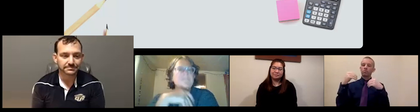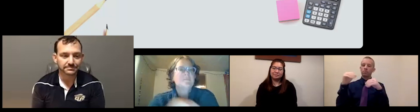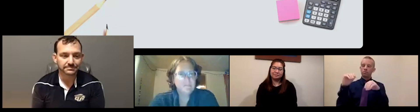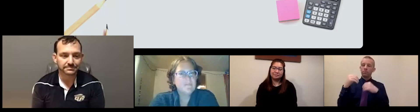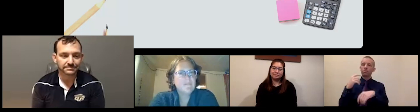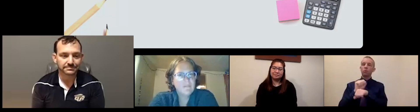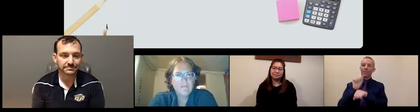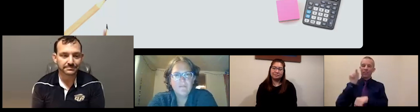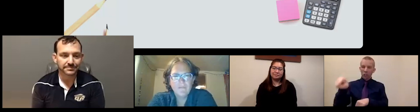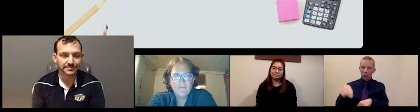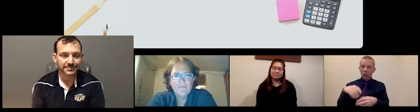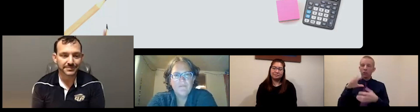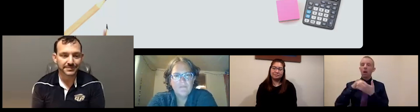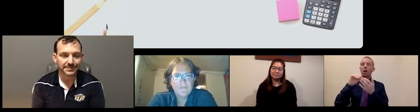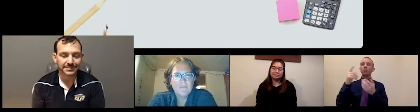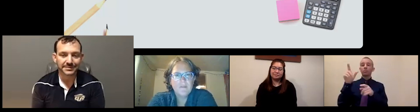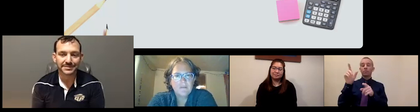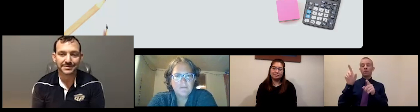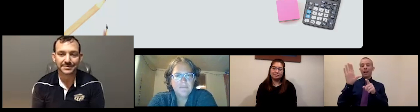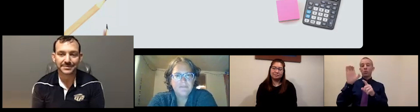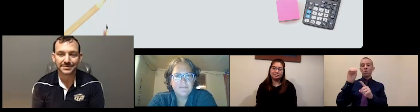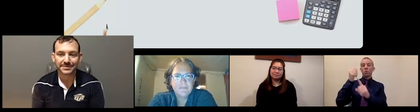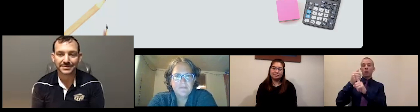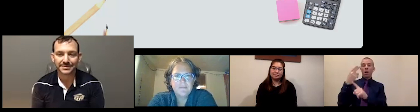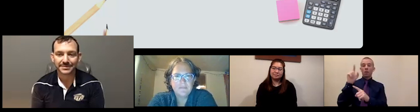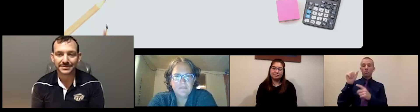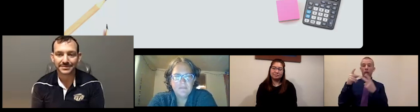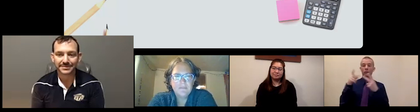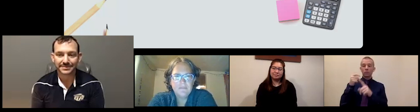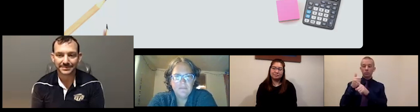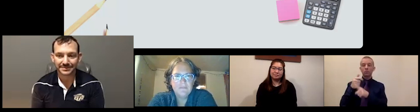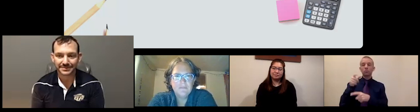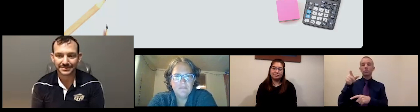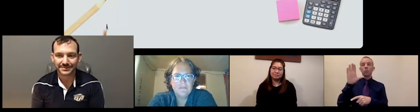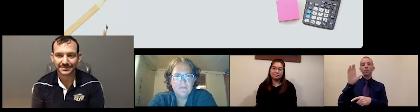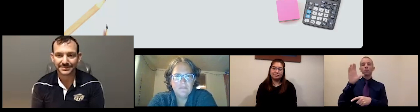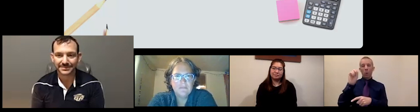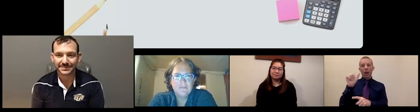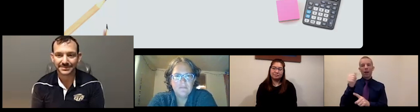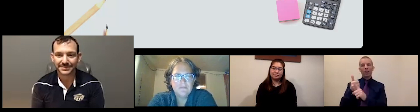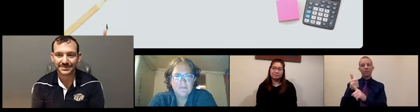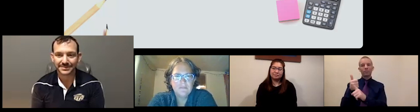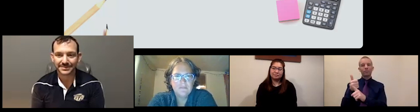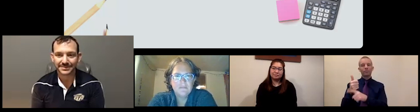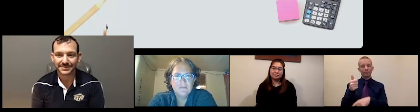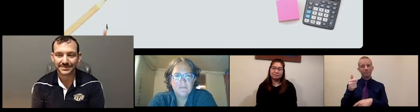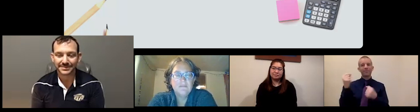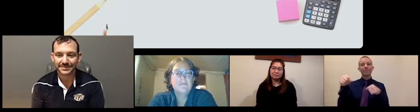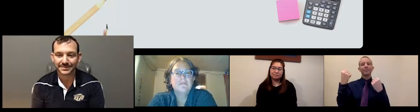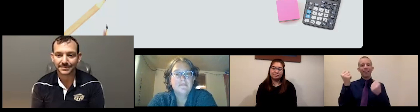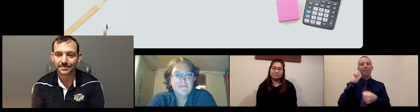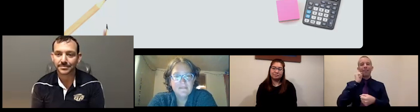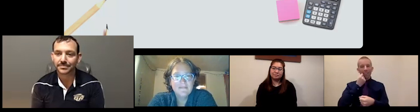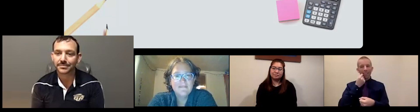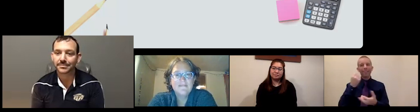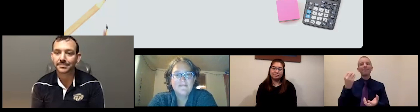The CEO at the Honda place was CODA and could sign, that was cool.